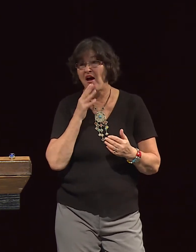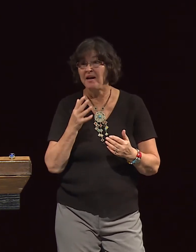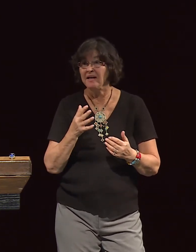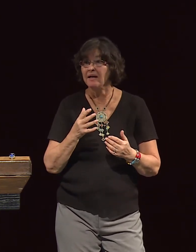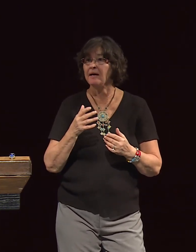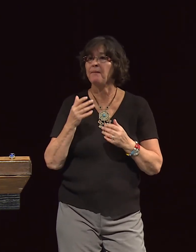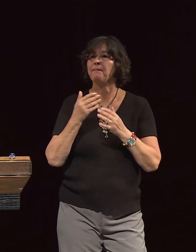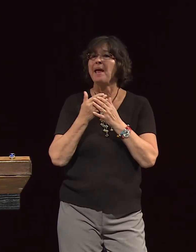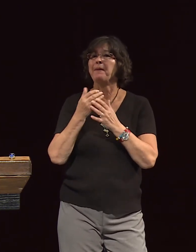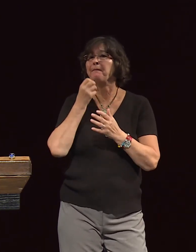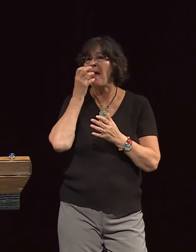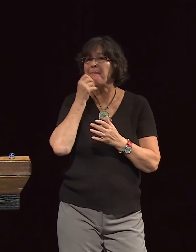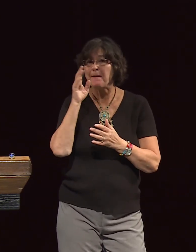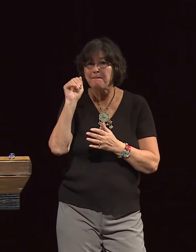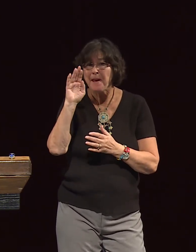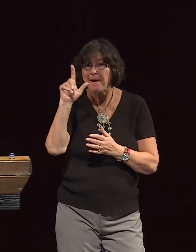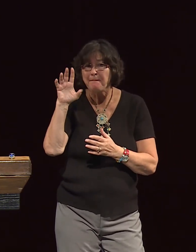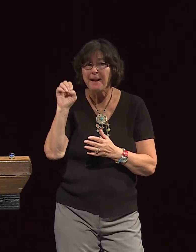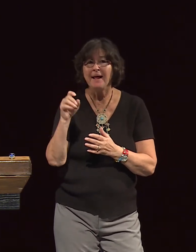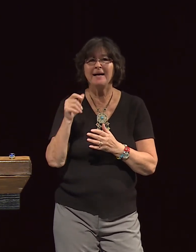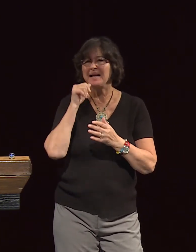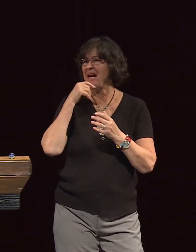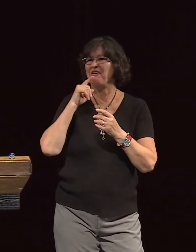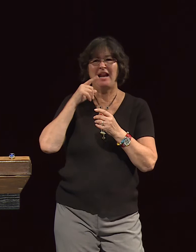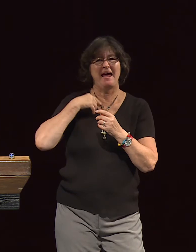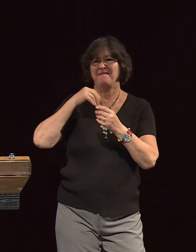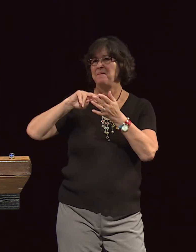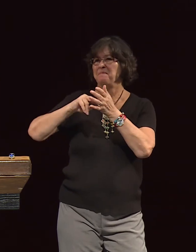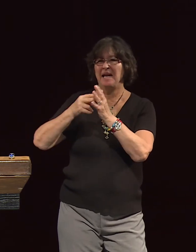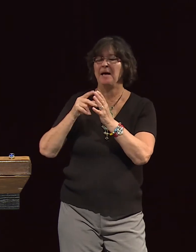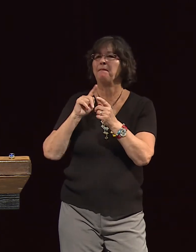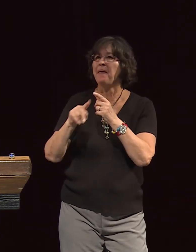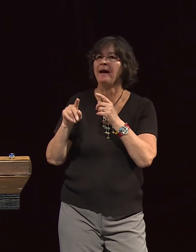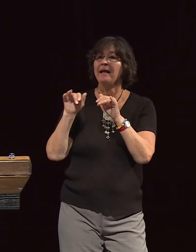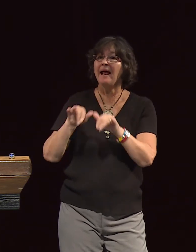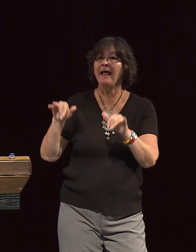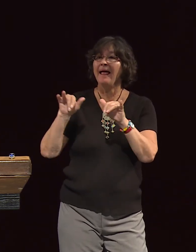Um, it's like baby talk. It may not have a specific meaning,